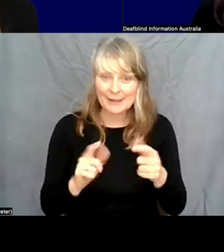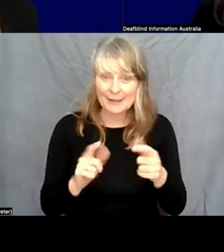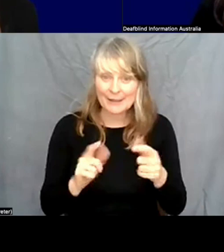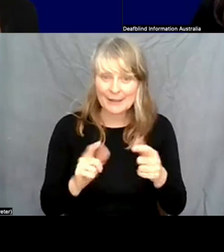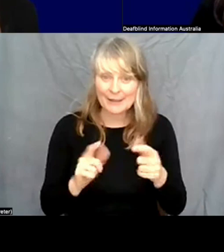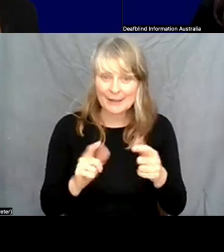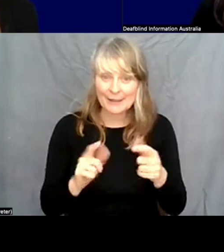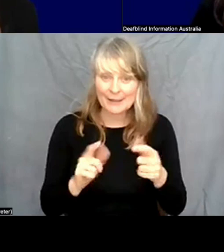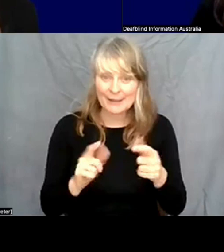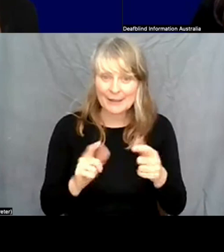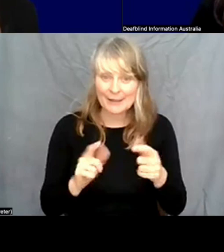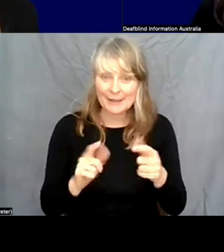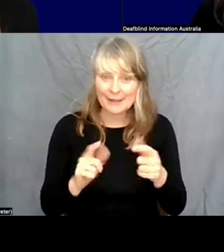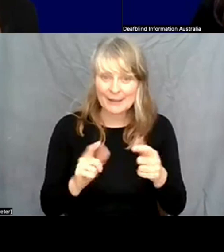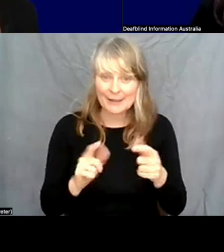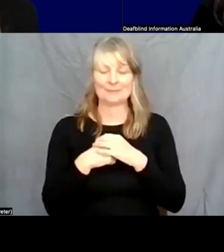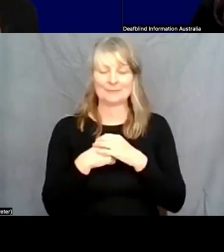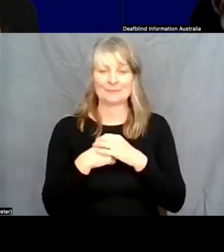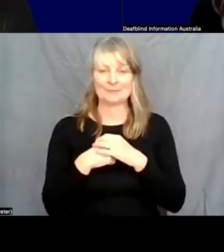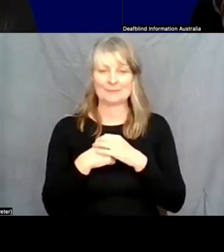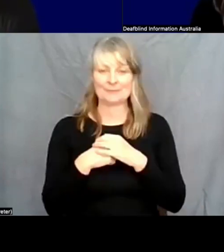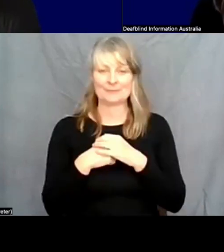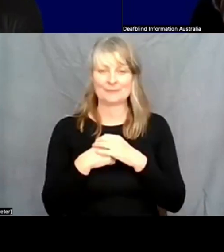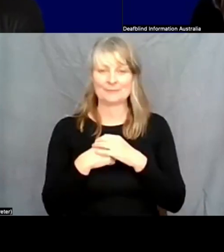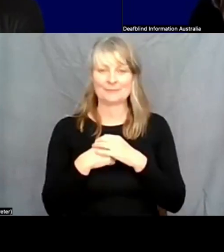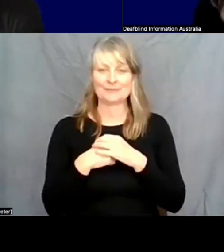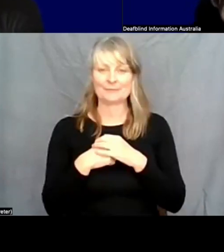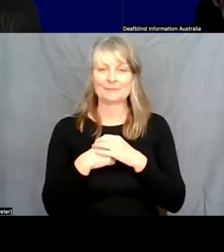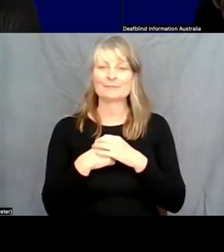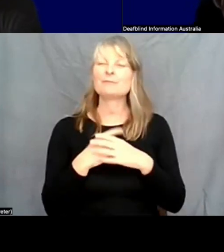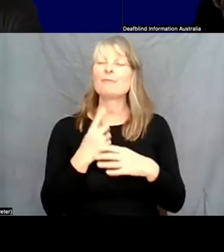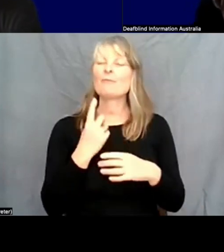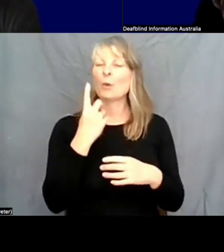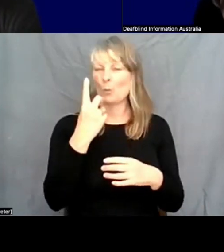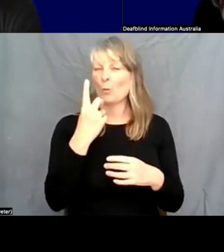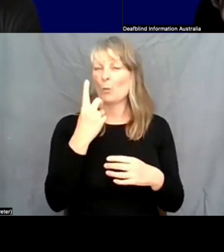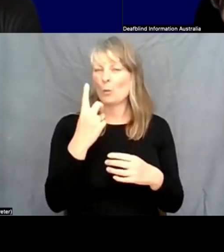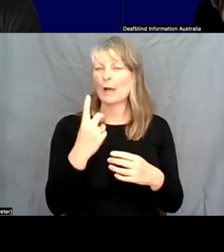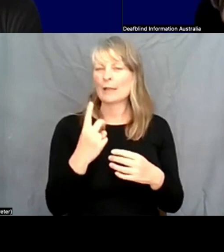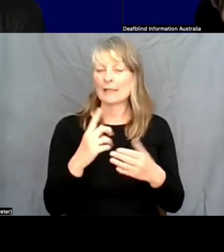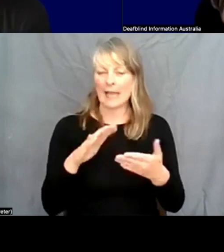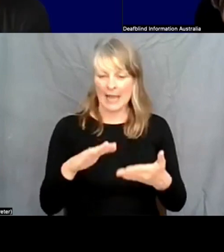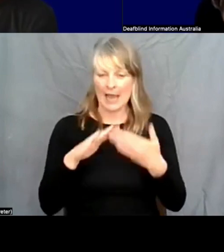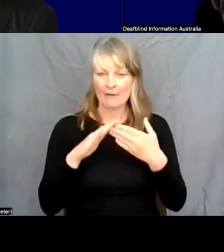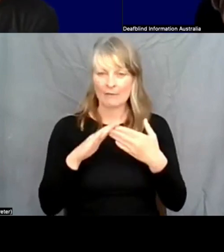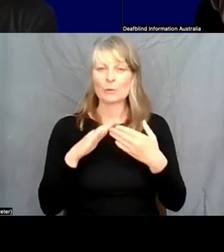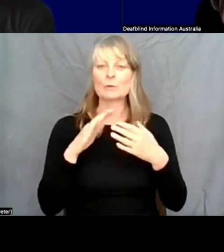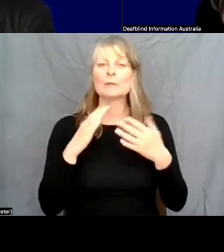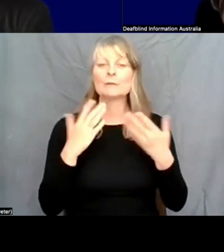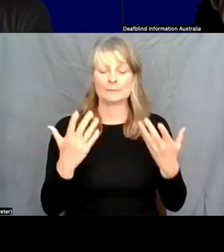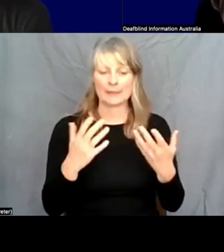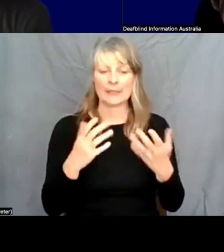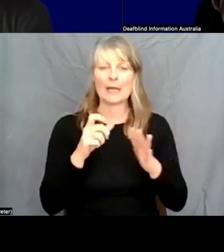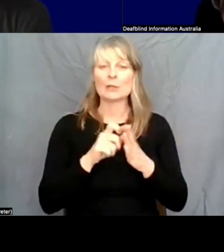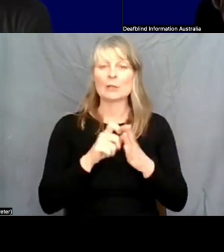I think one helpful thing is to do the recap immediately after, like we saw with Gunner and Ingerid